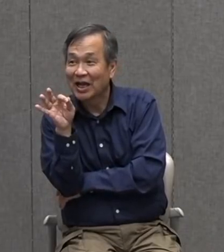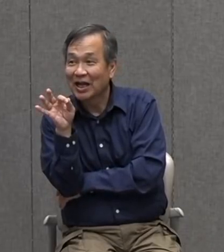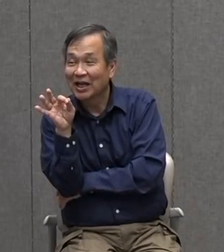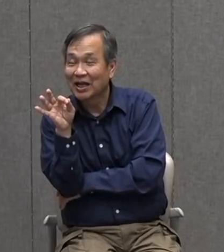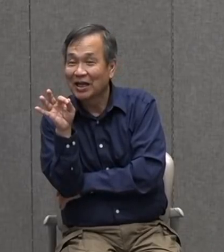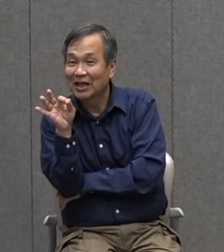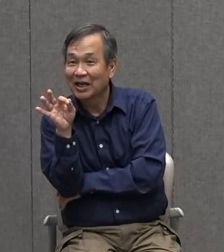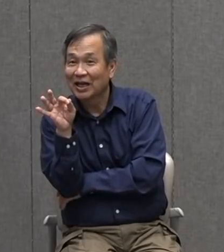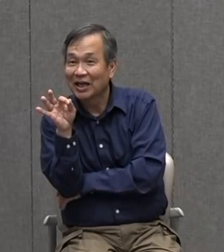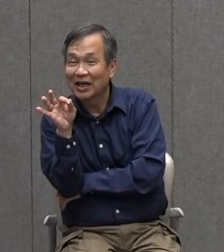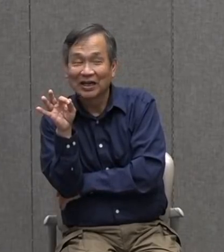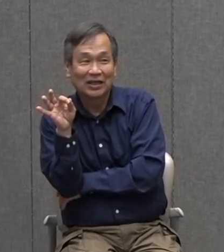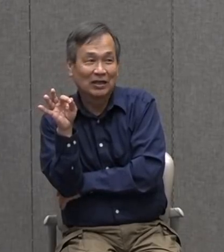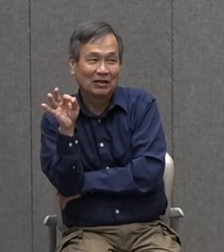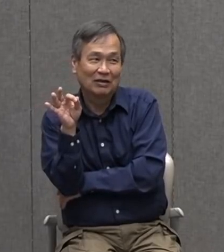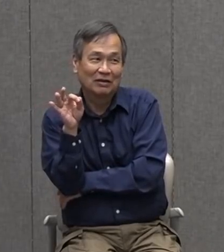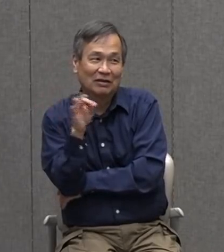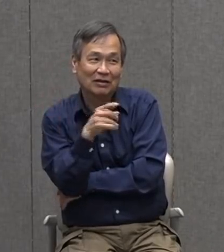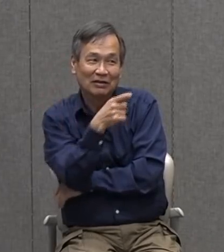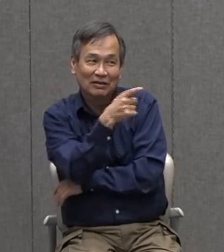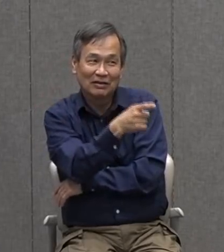Well, I think you picked a prime number,